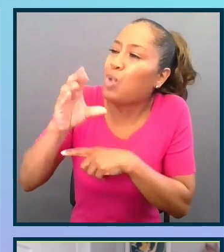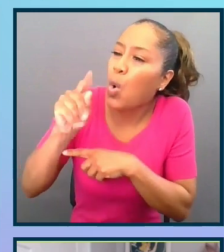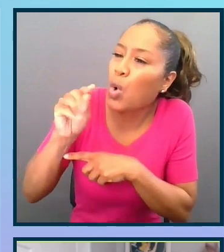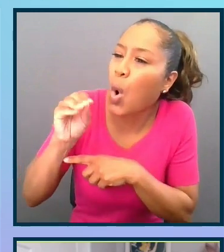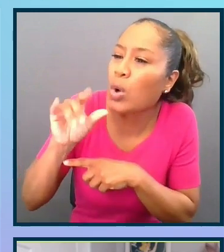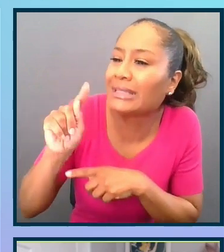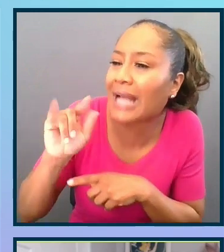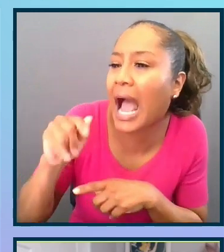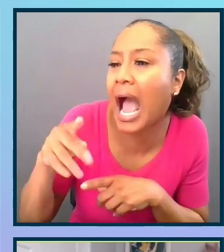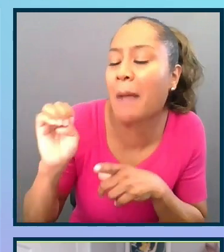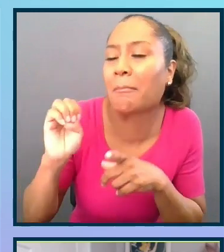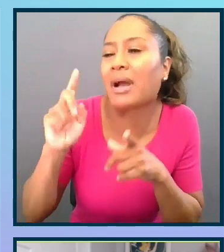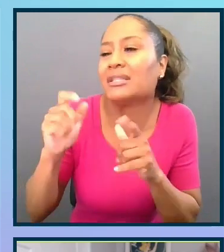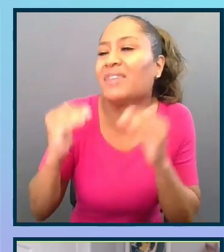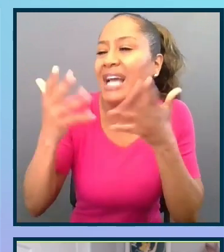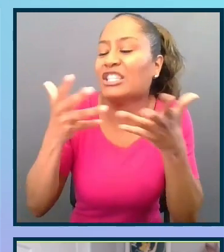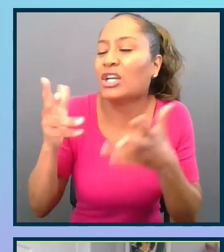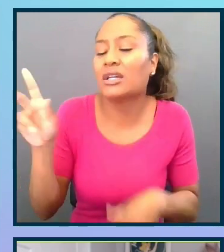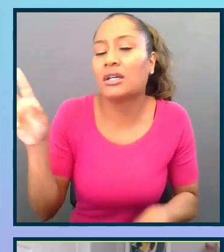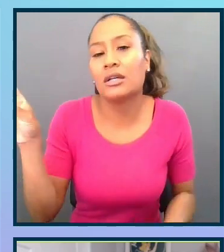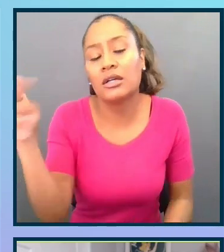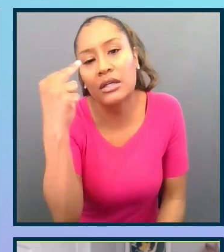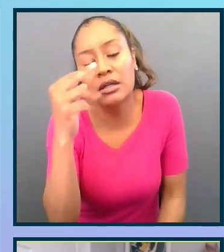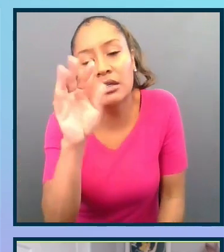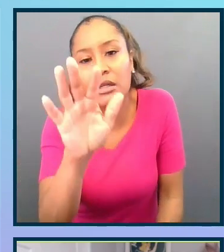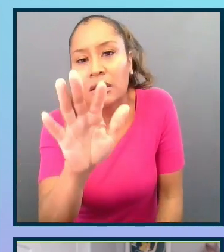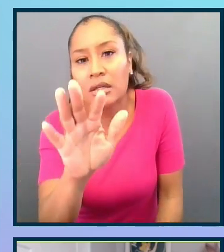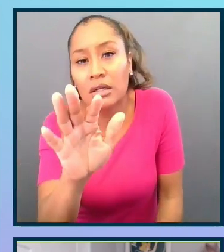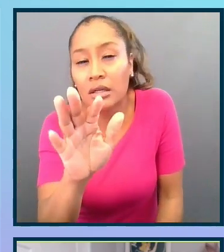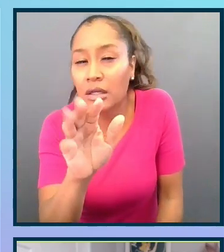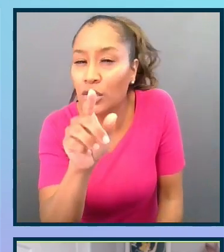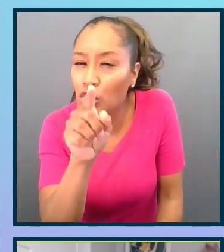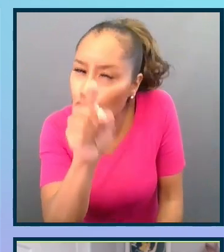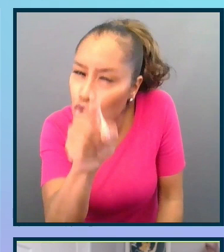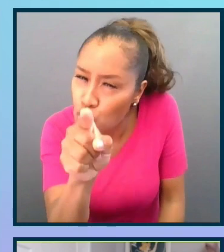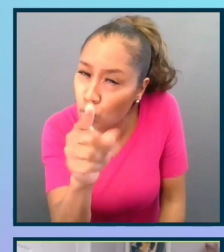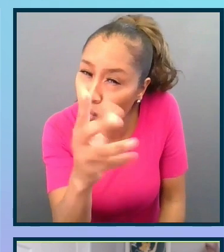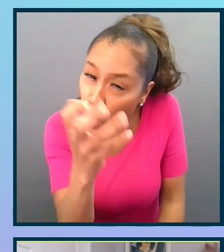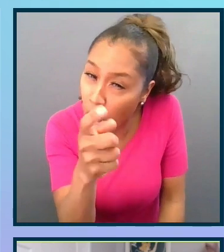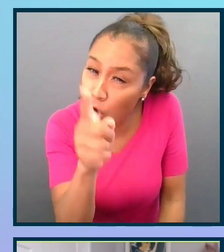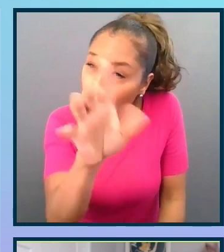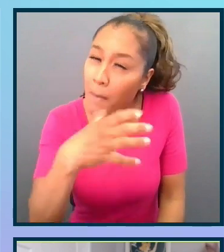And she looked at me in the face and she said, "Is that what you want? Is that what you're passionate about?"